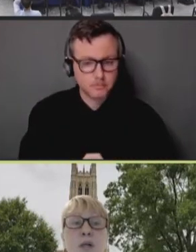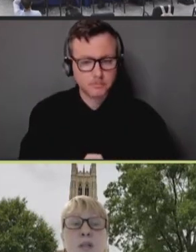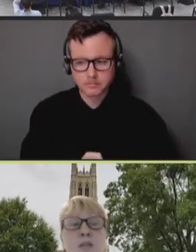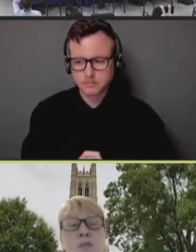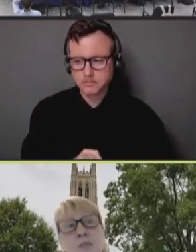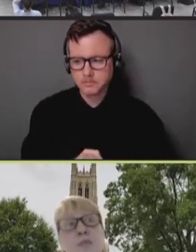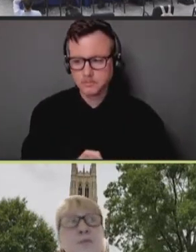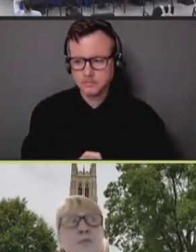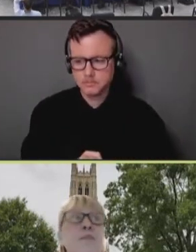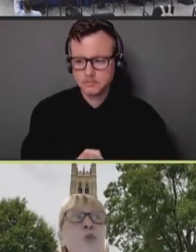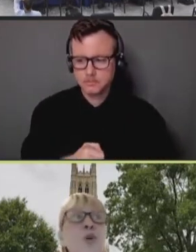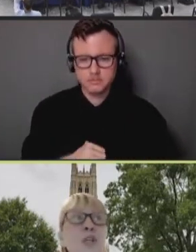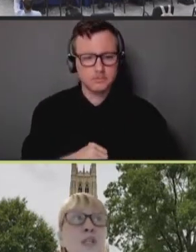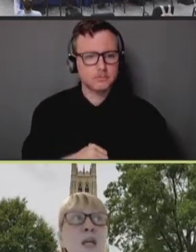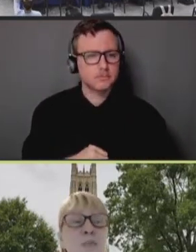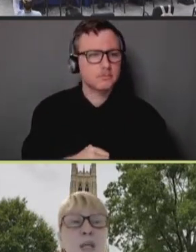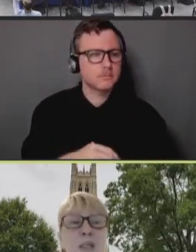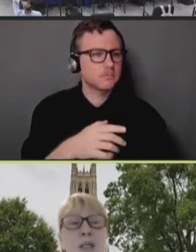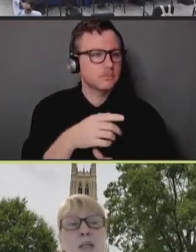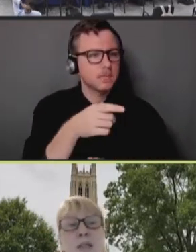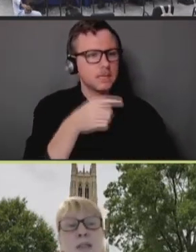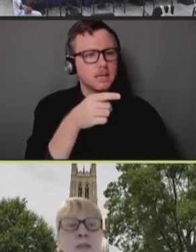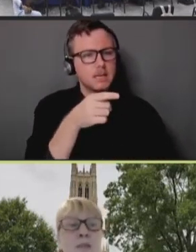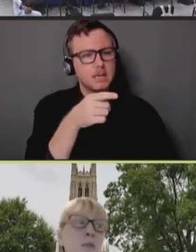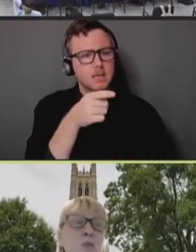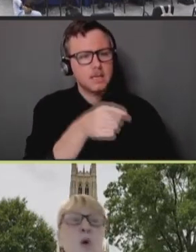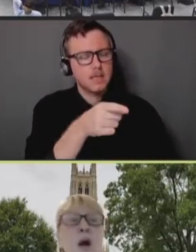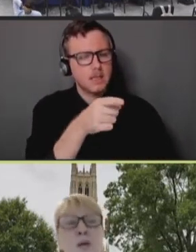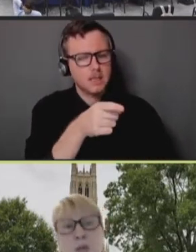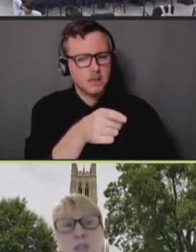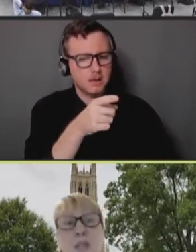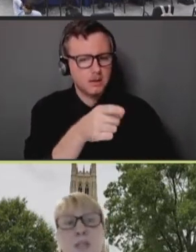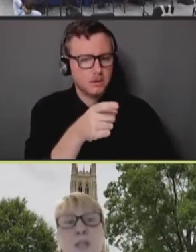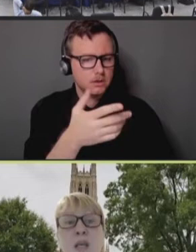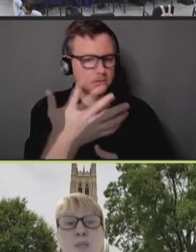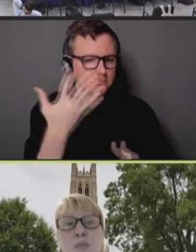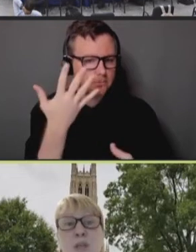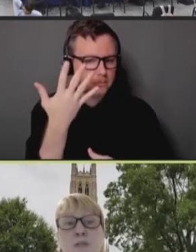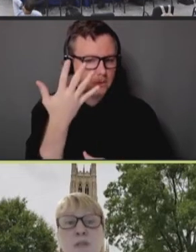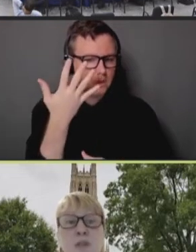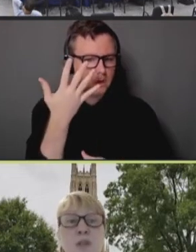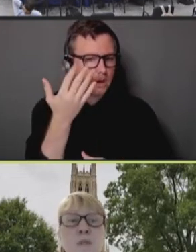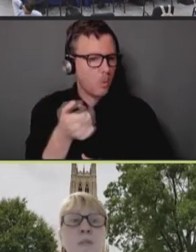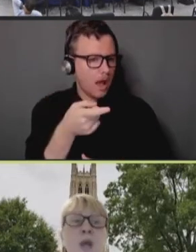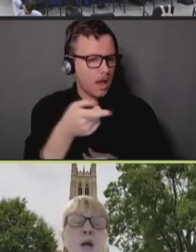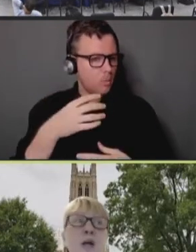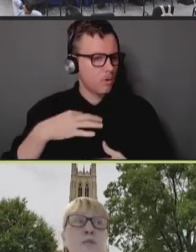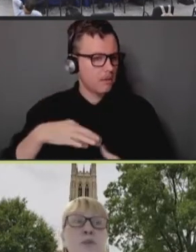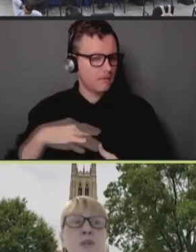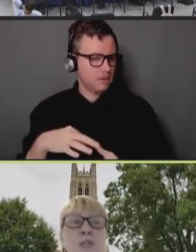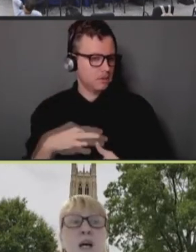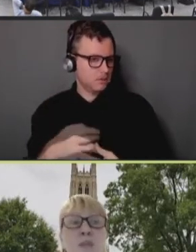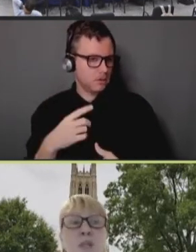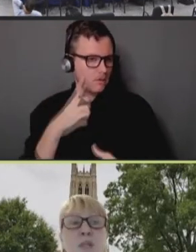So, to understand better why vaccines can be beneficial for Alzheimer's.